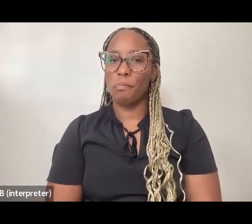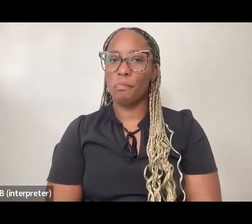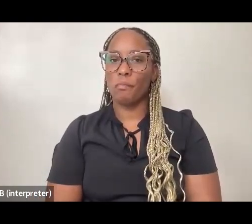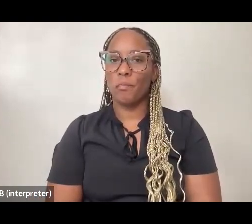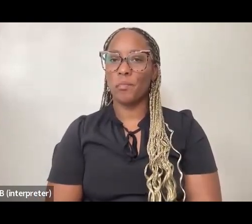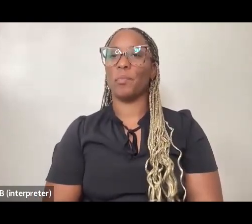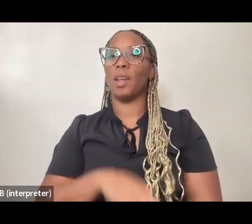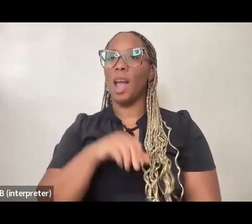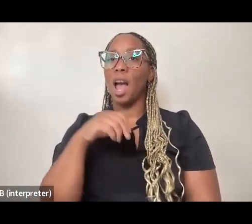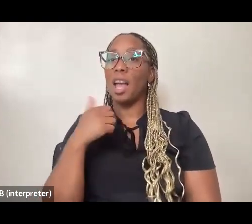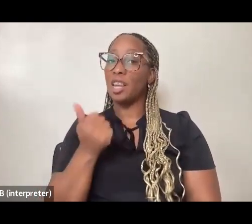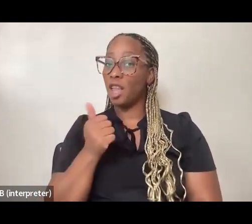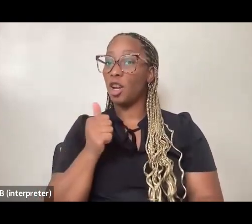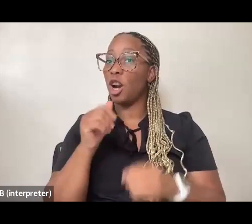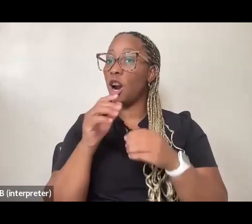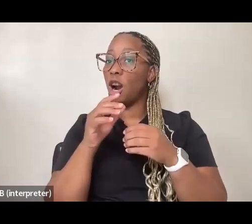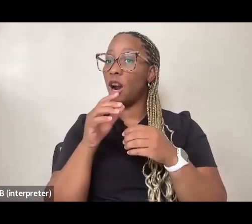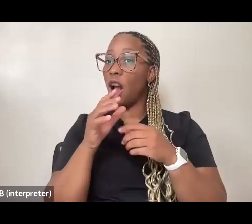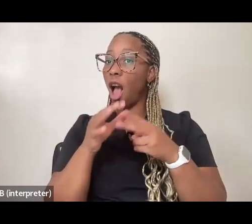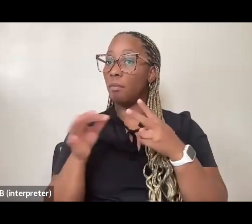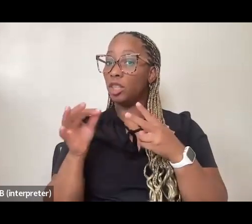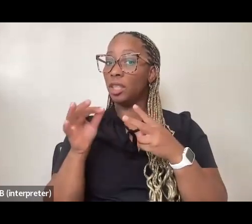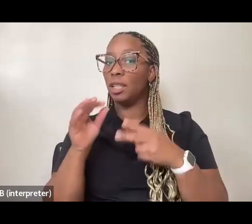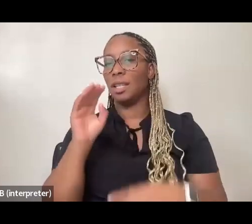Another media option you might use is Microsoft Teams, that's